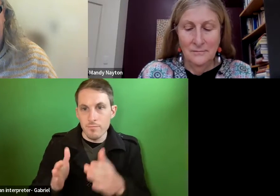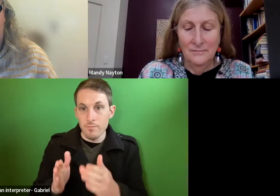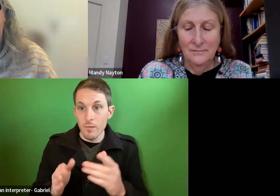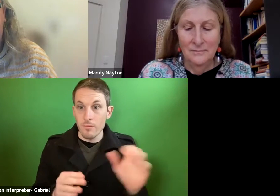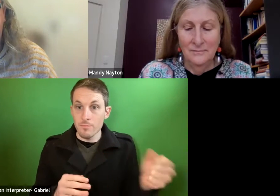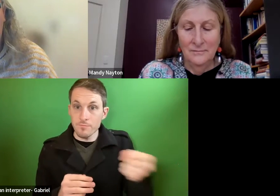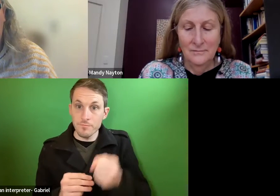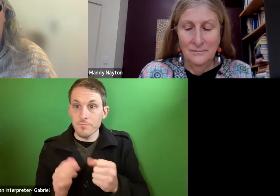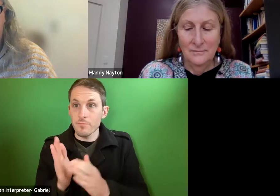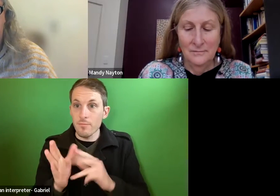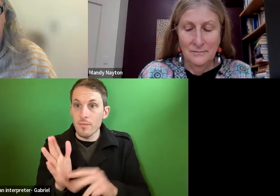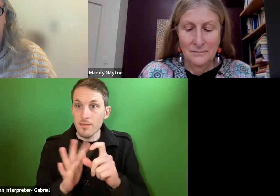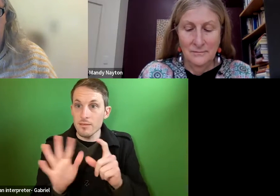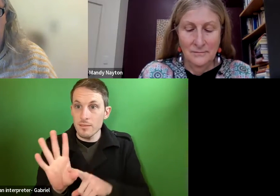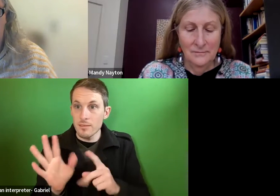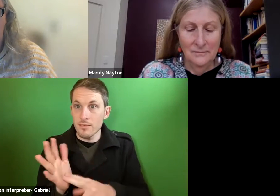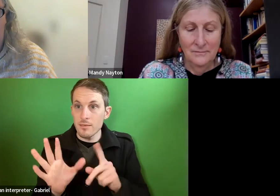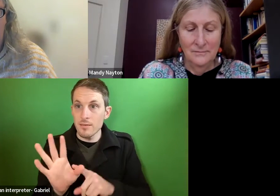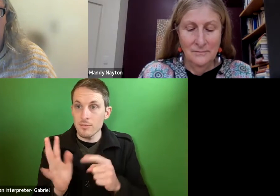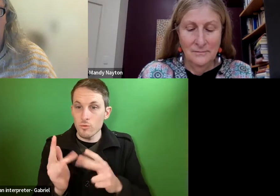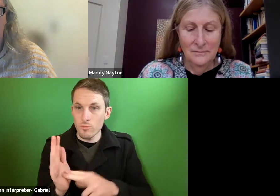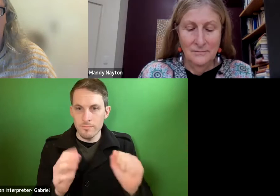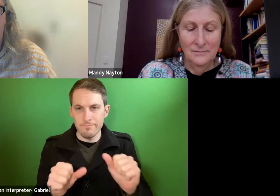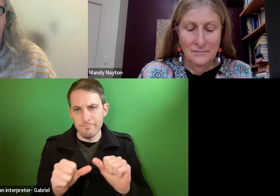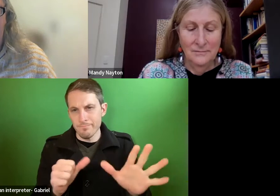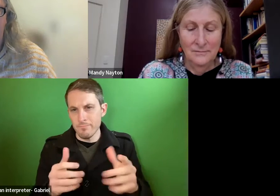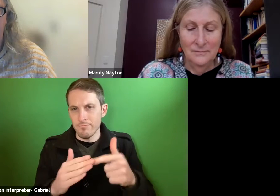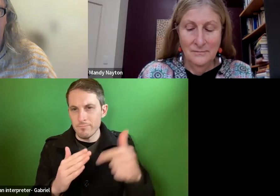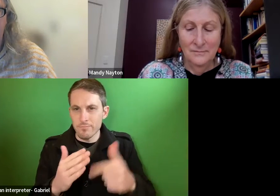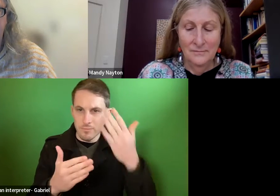Mandy has a wealth of experience and I've worked with Mandy off and on for the last 18 years.